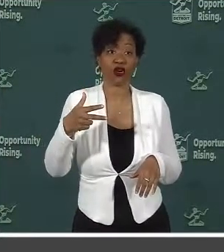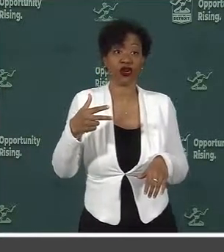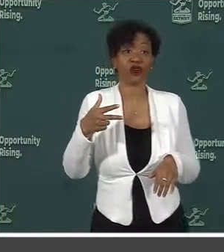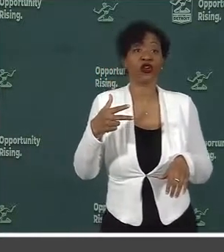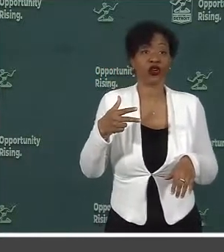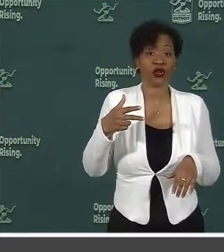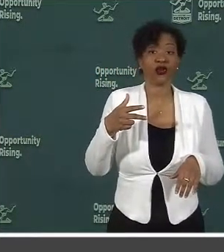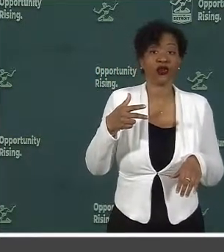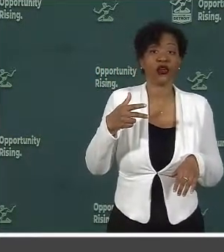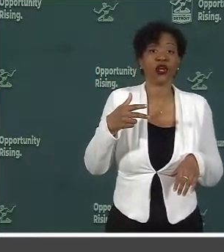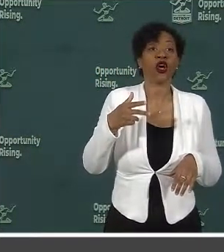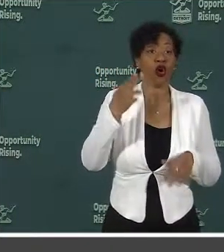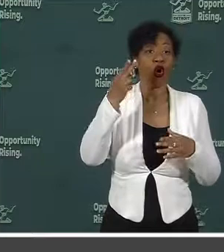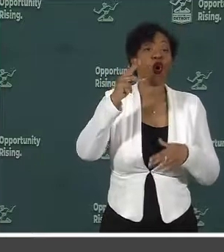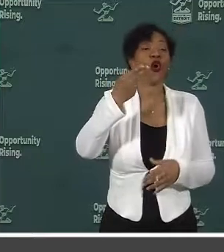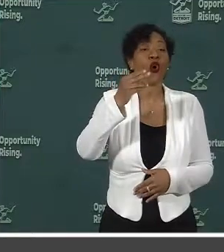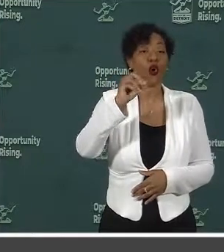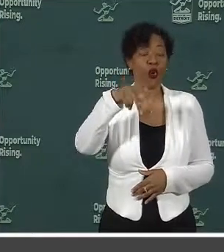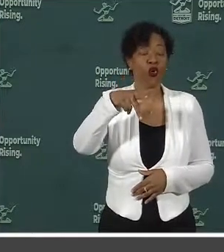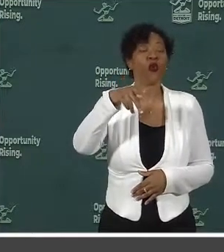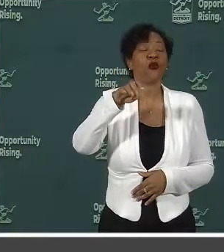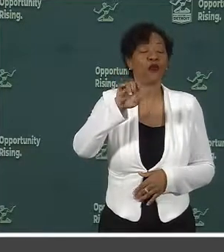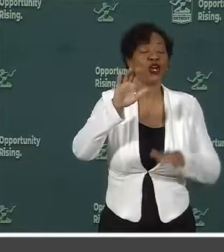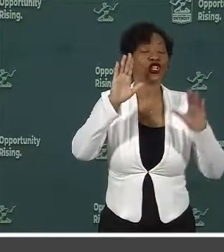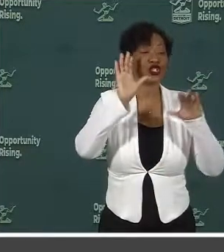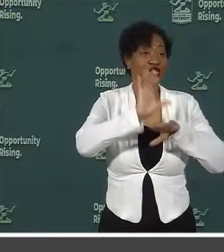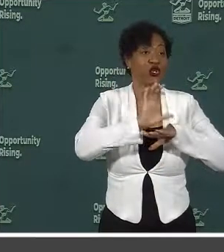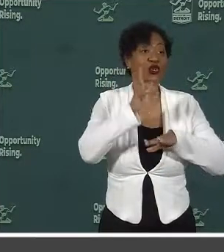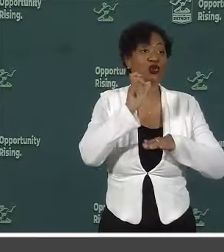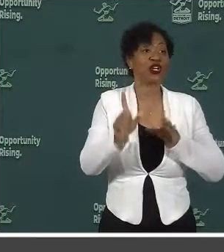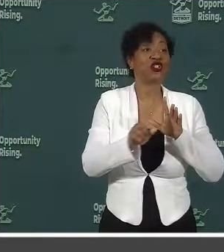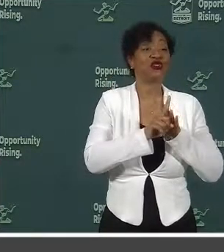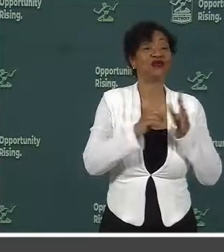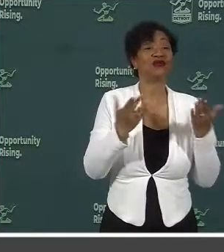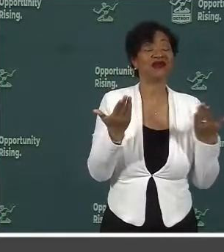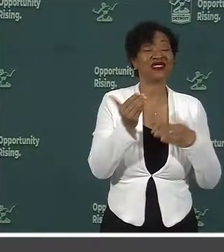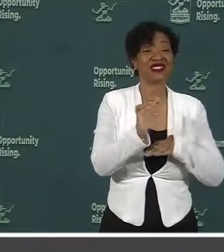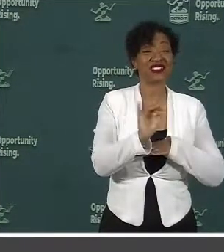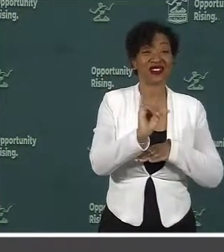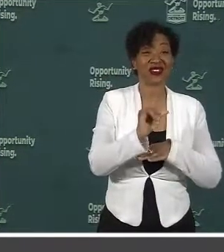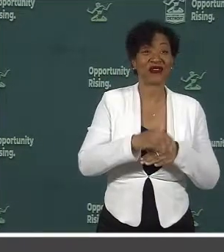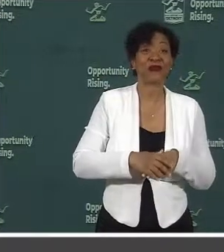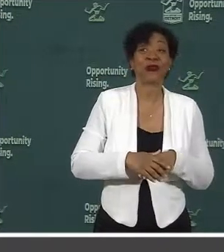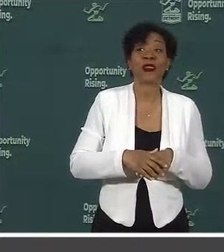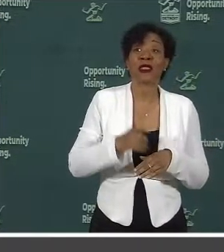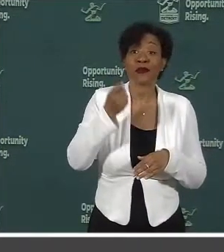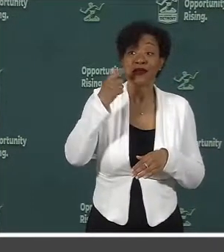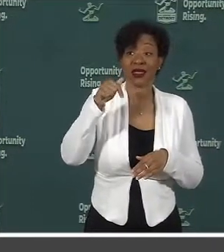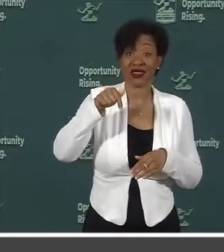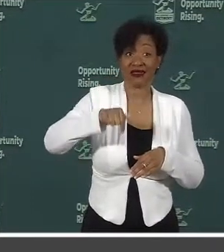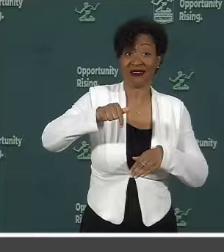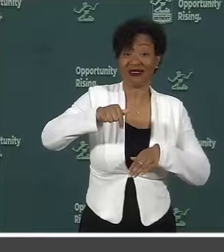US AS WELL AND SO THIS IS GOING TO BE A NIGHT WHERE WE'RE GOING